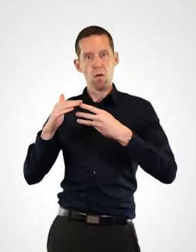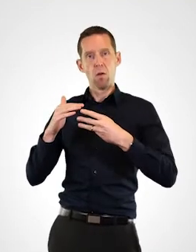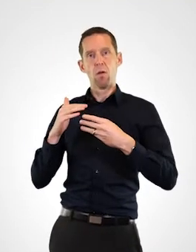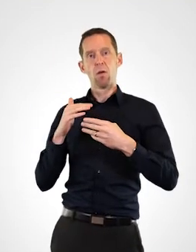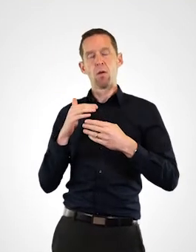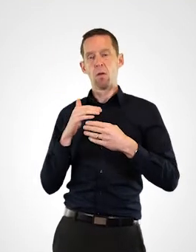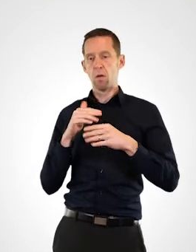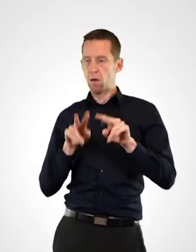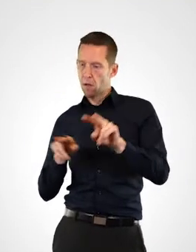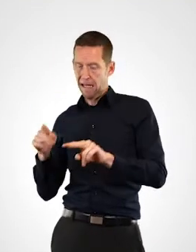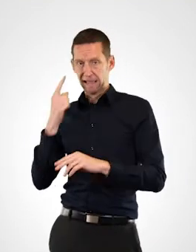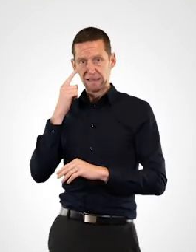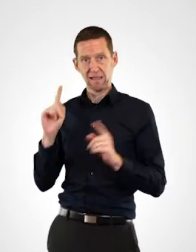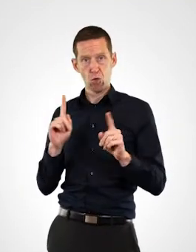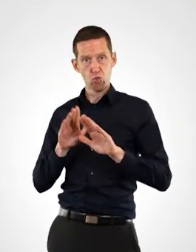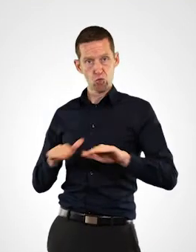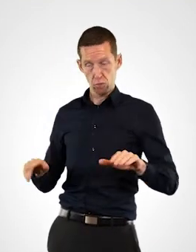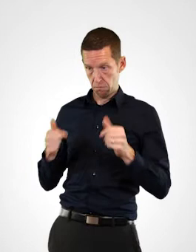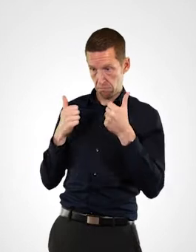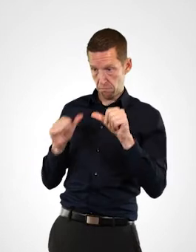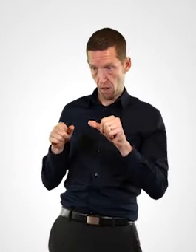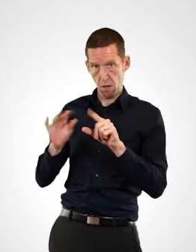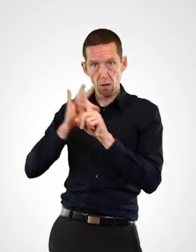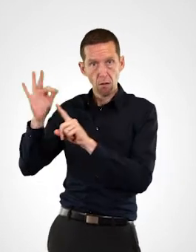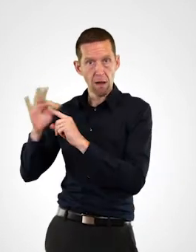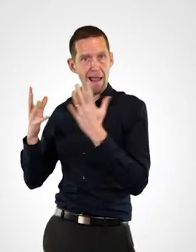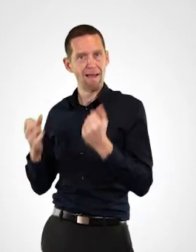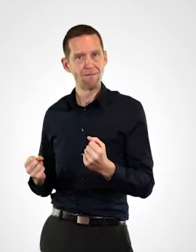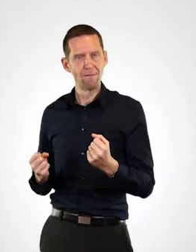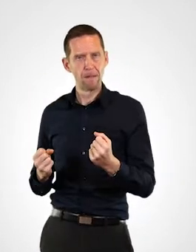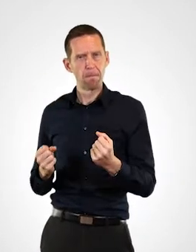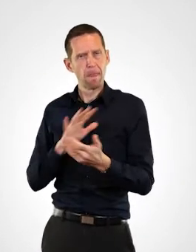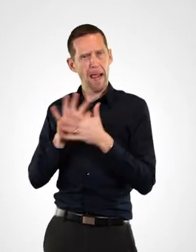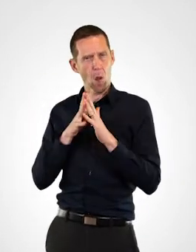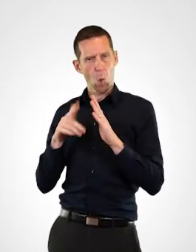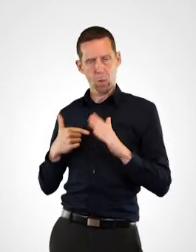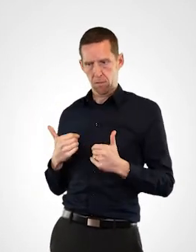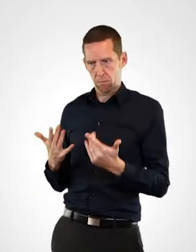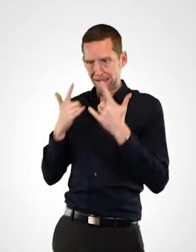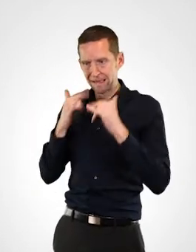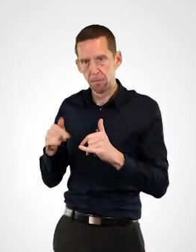and the advanced forms and we want to see children making those gains. So how do we give the CASP?